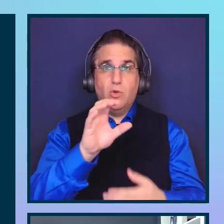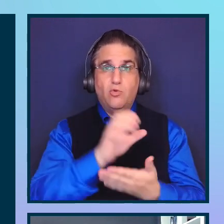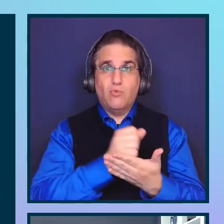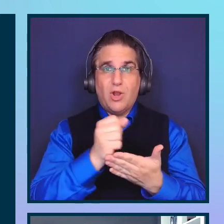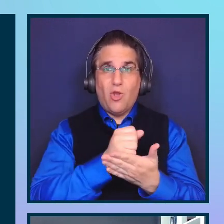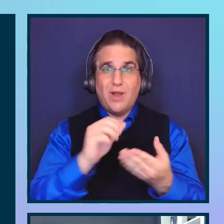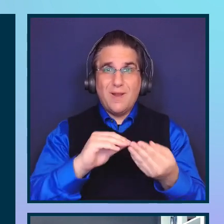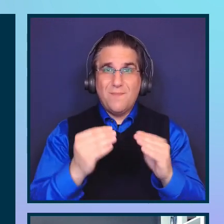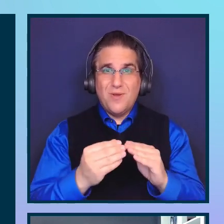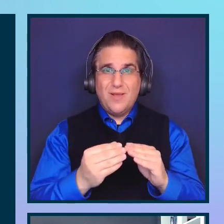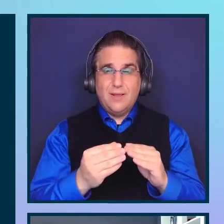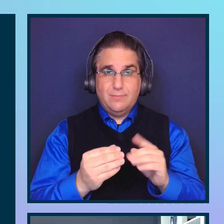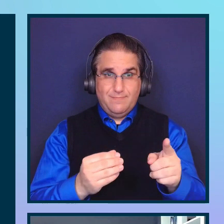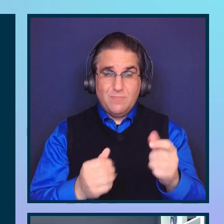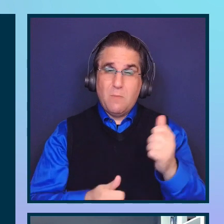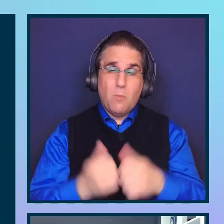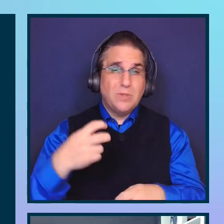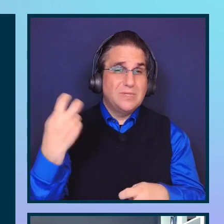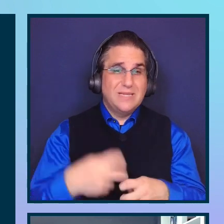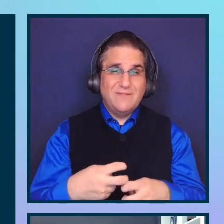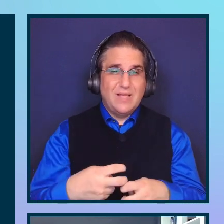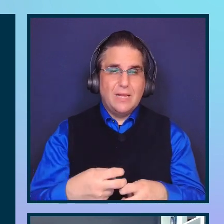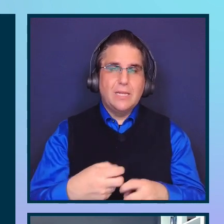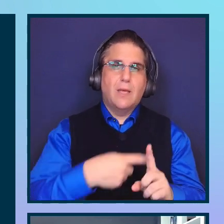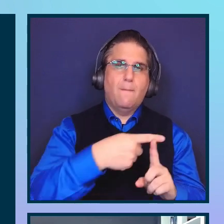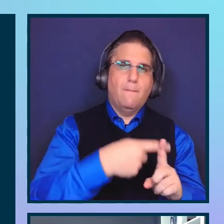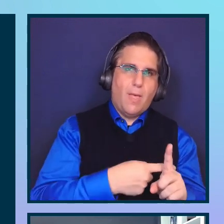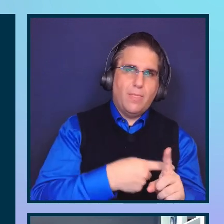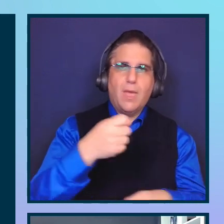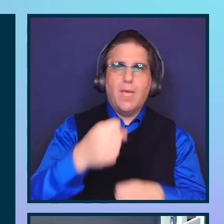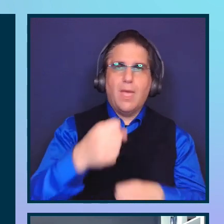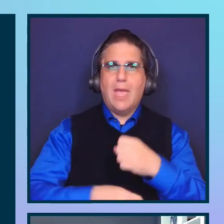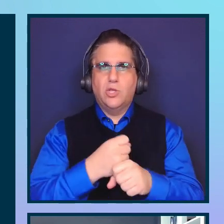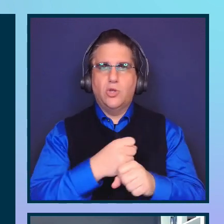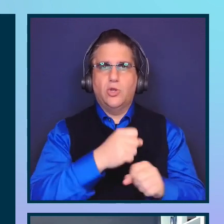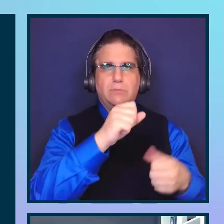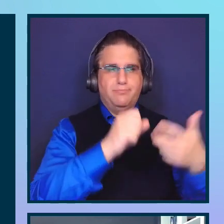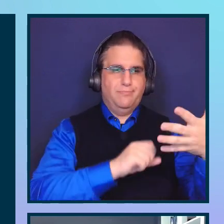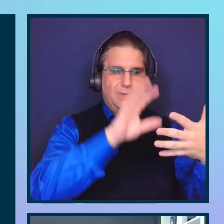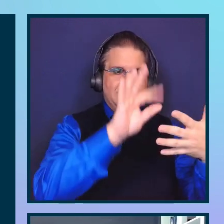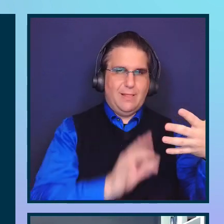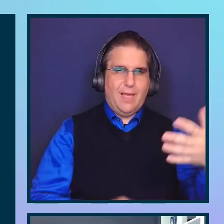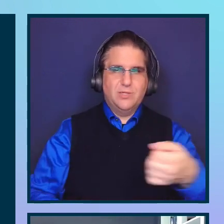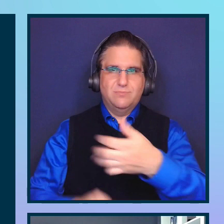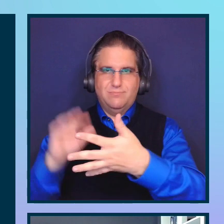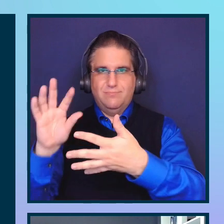The hardest part here is the month and the year selection. So expiry month is only 12 values.